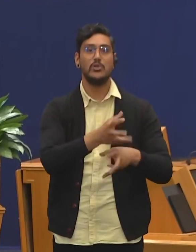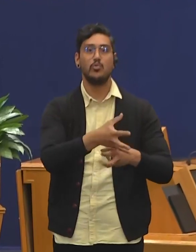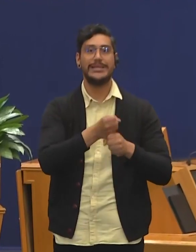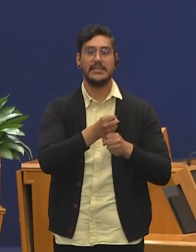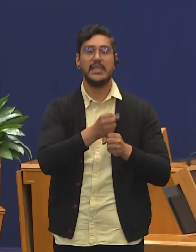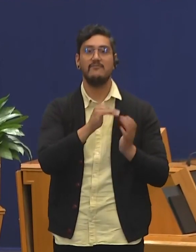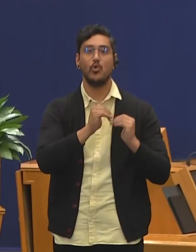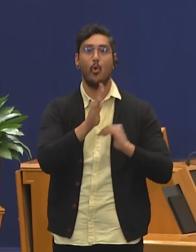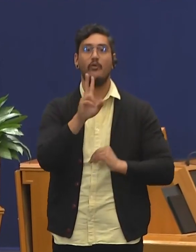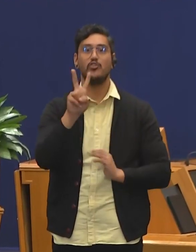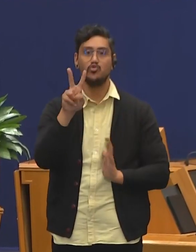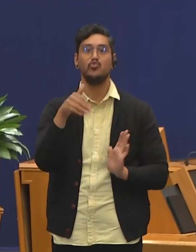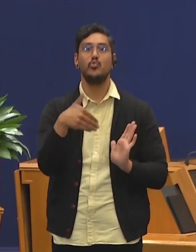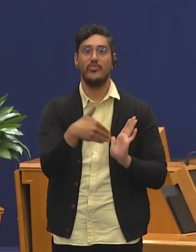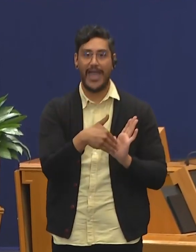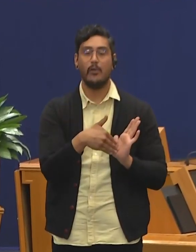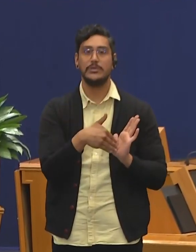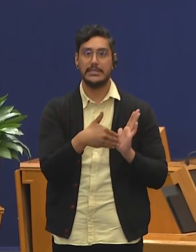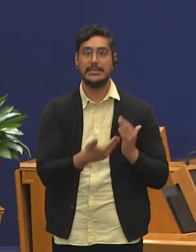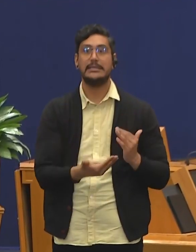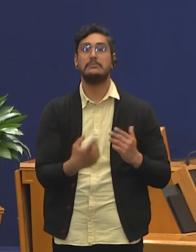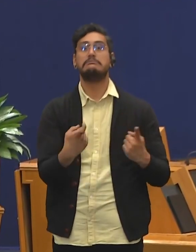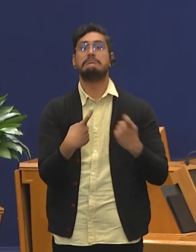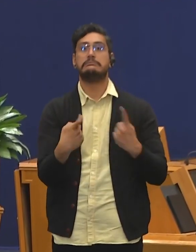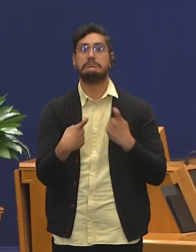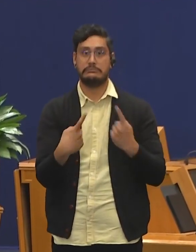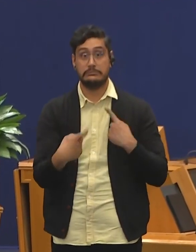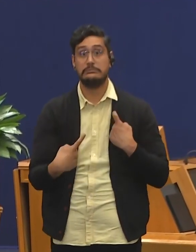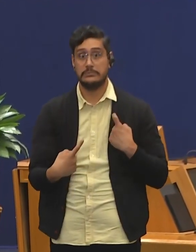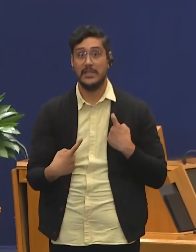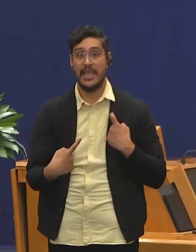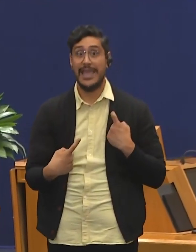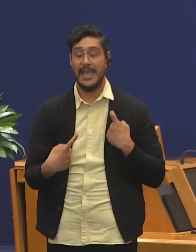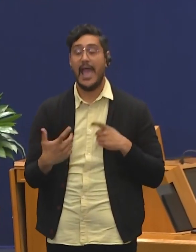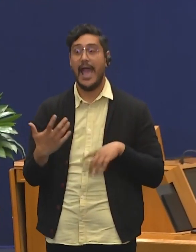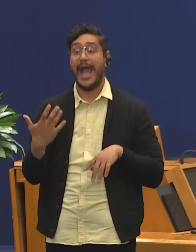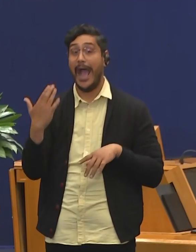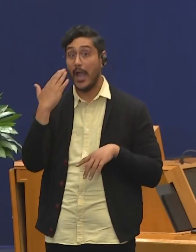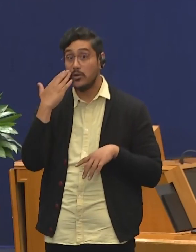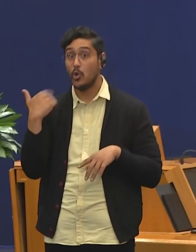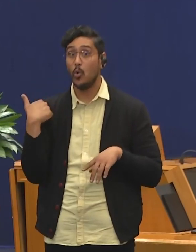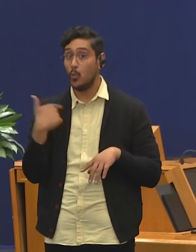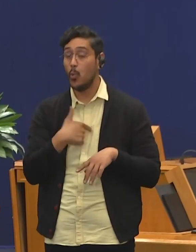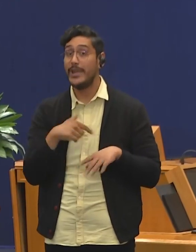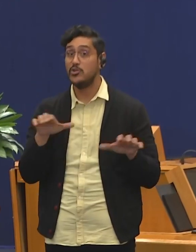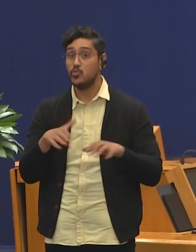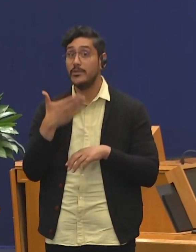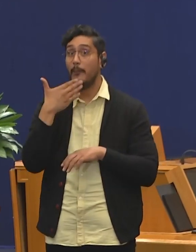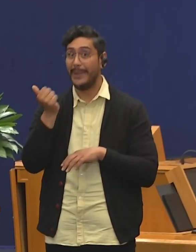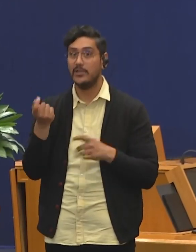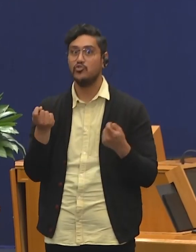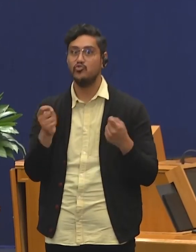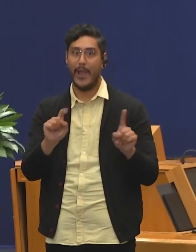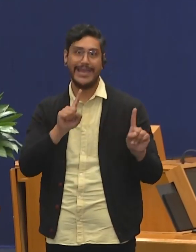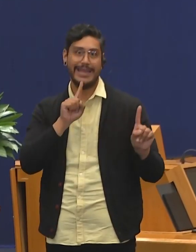FORWARD, WE ACTUALLY RECEIVED WELL OVER 2,000 INQUIRIES AND QUESTIONS.